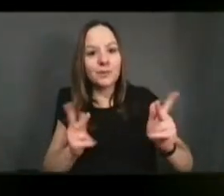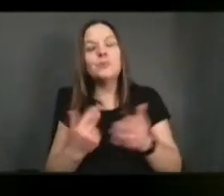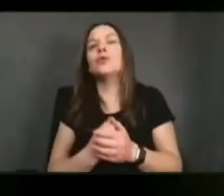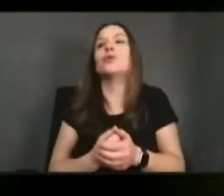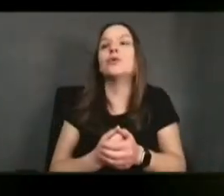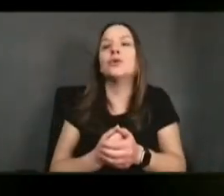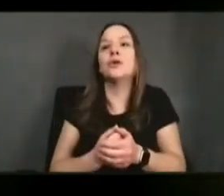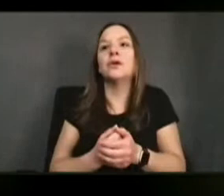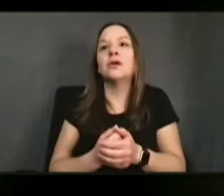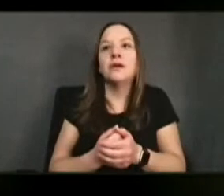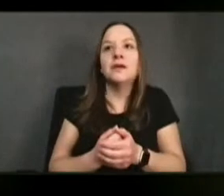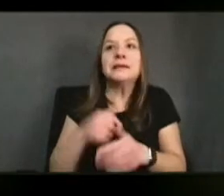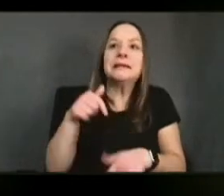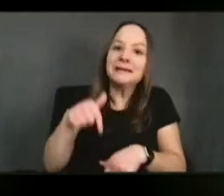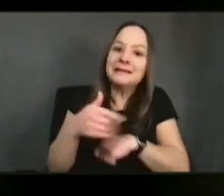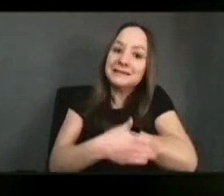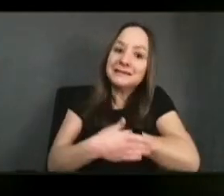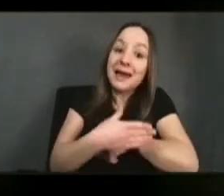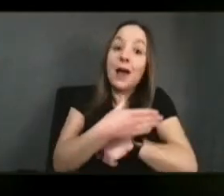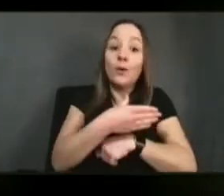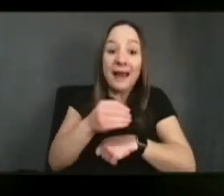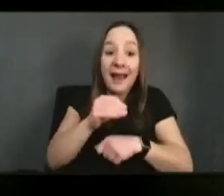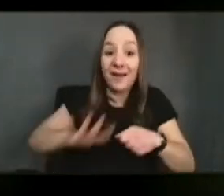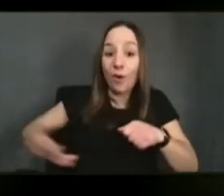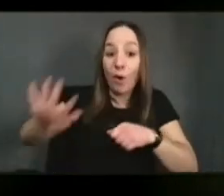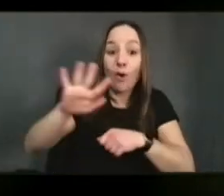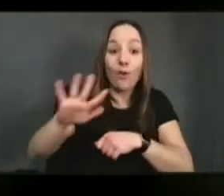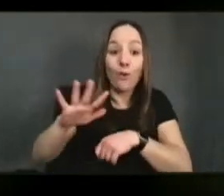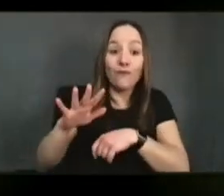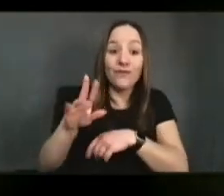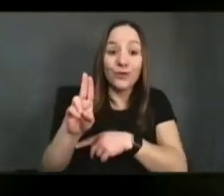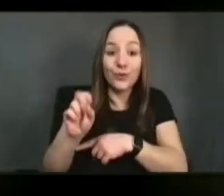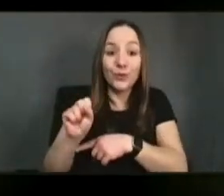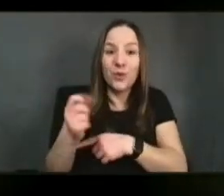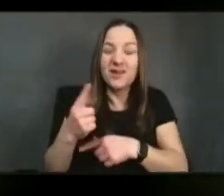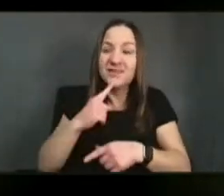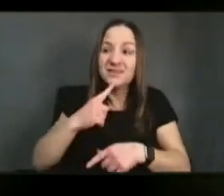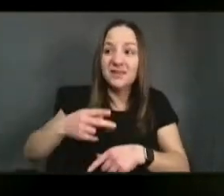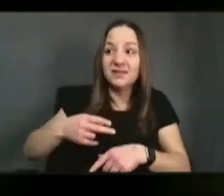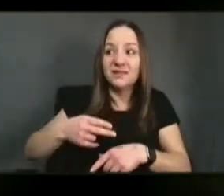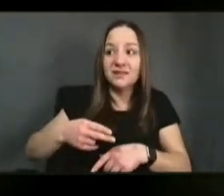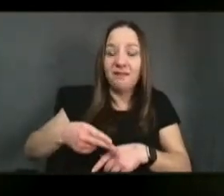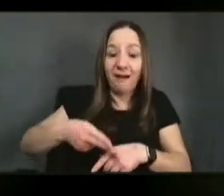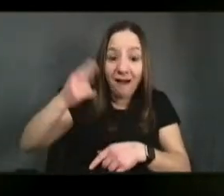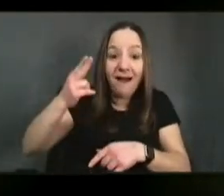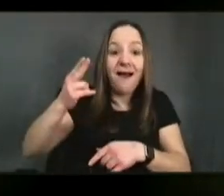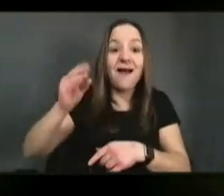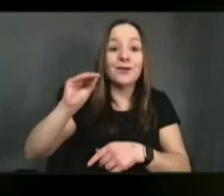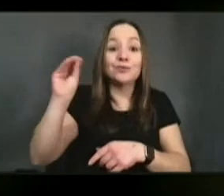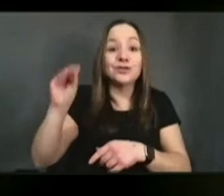think you know we're looking at this not just in the county when the country at large At you